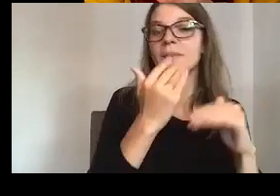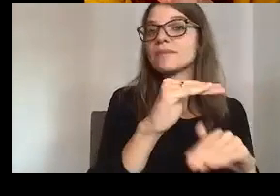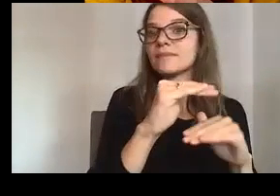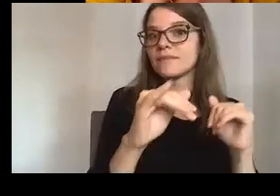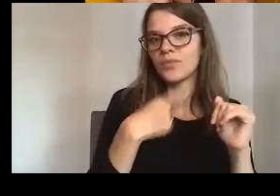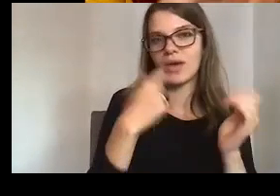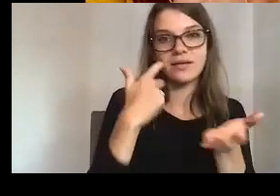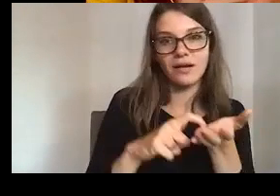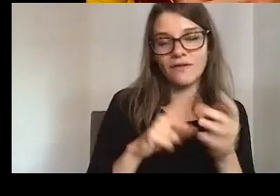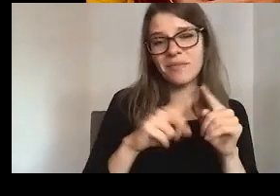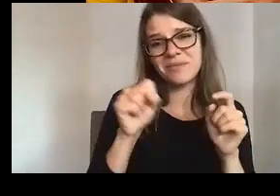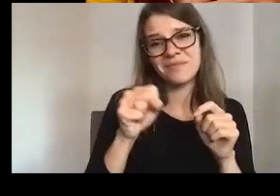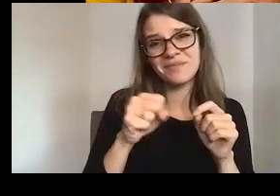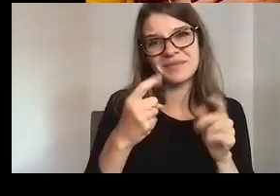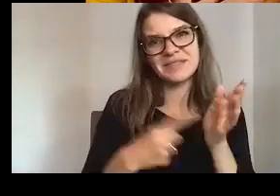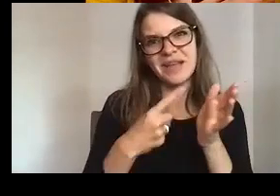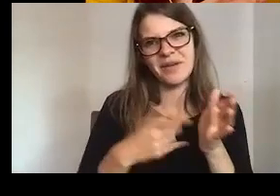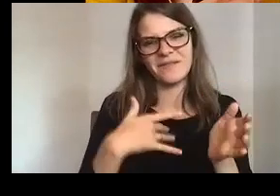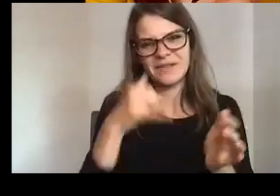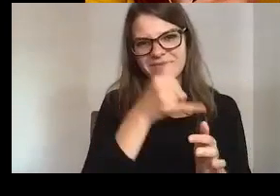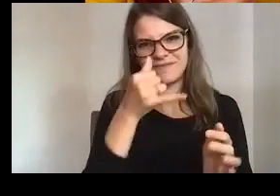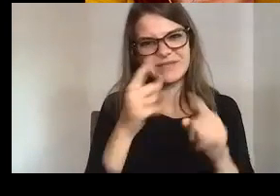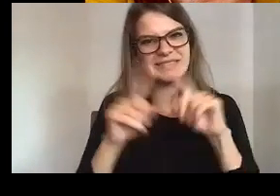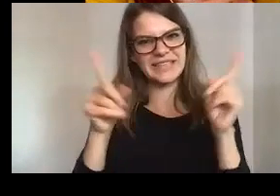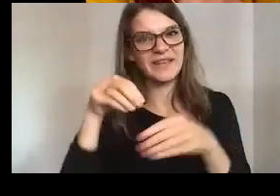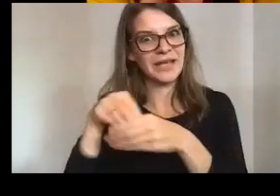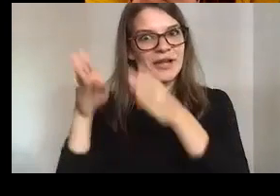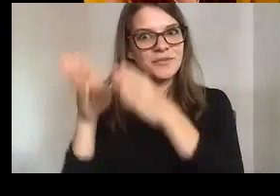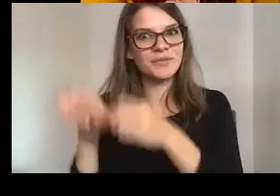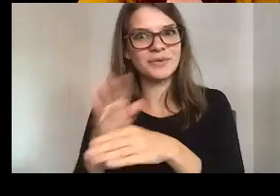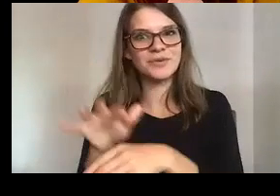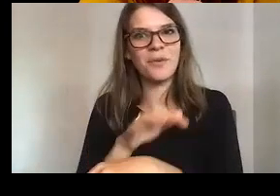sometimes it can really feel a lot different to have an in-person appointment versus telehealth